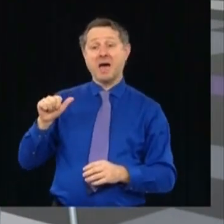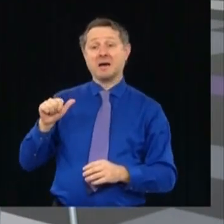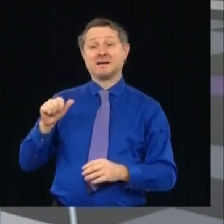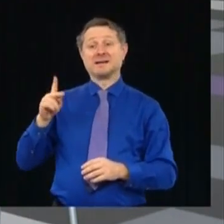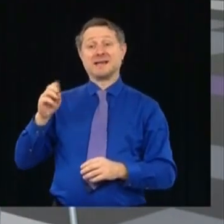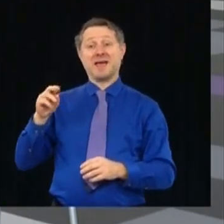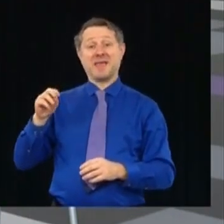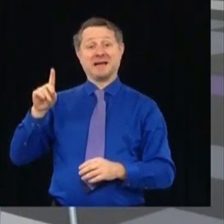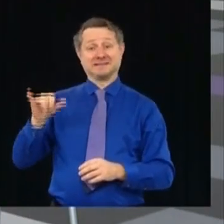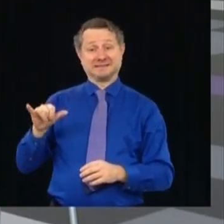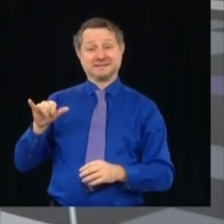WHO HAS BEEN DOING OUTSTANDING WORK.